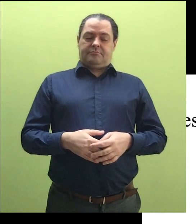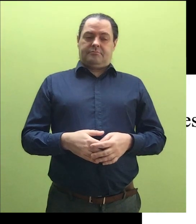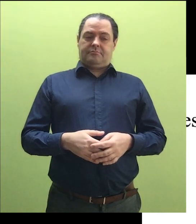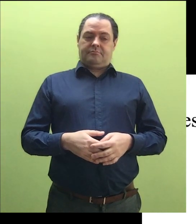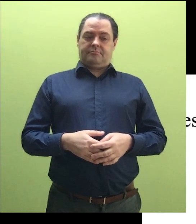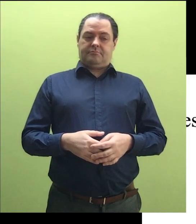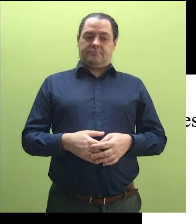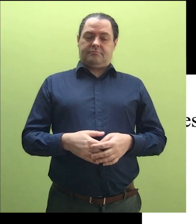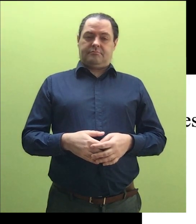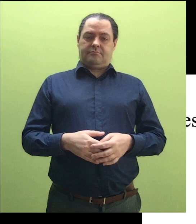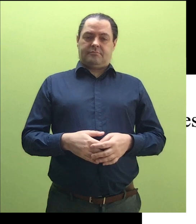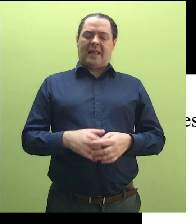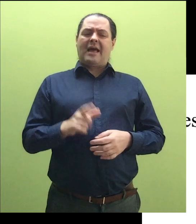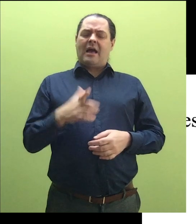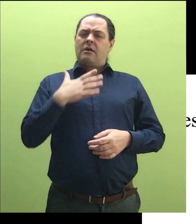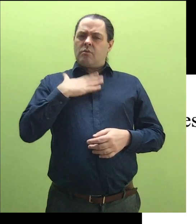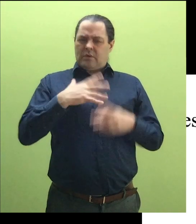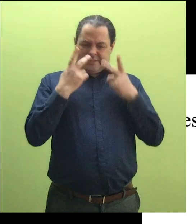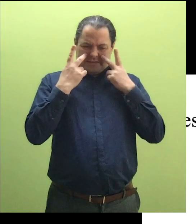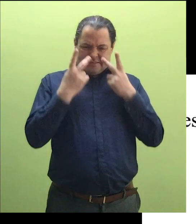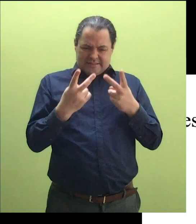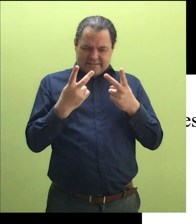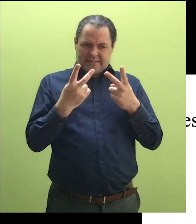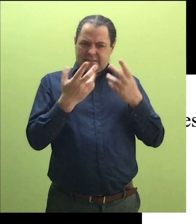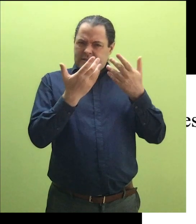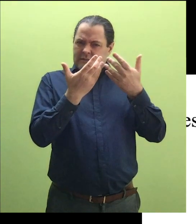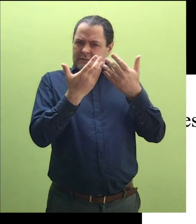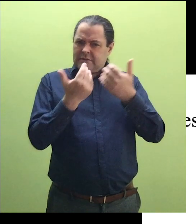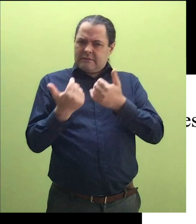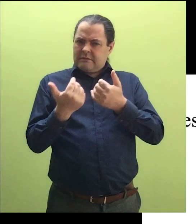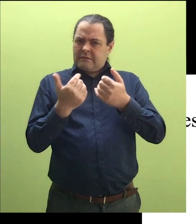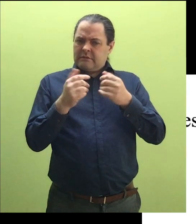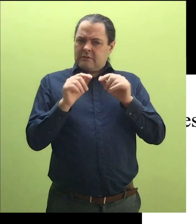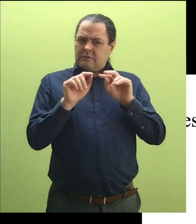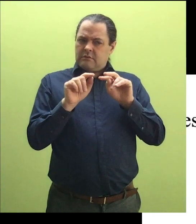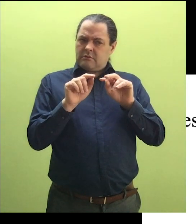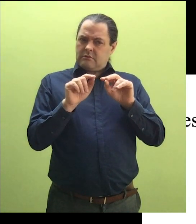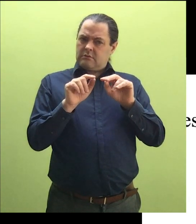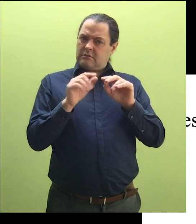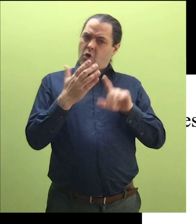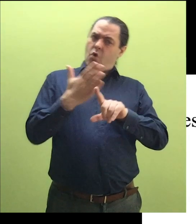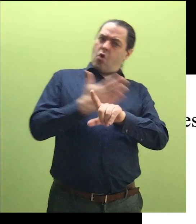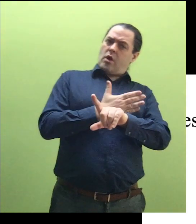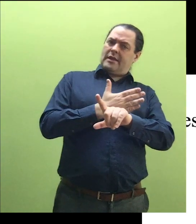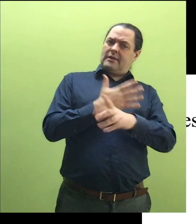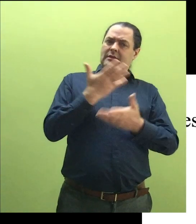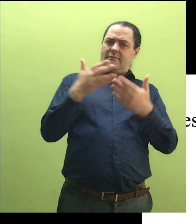alternation strategies can be considered an early acquisition phenomenon clearly, we divided the number of instances of each